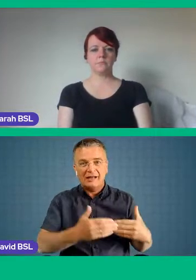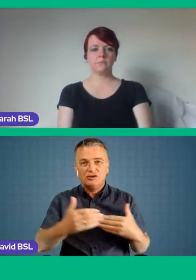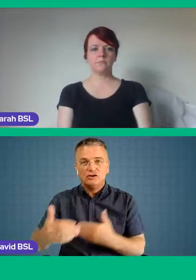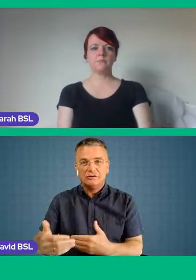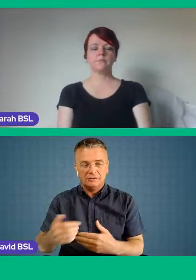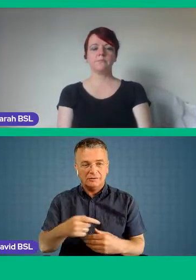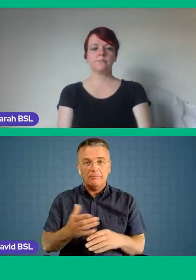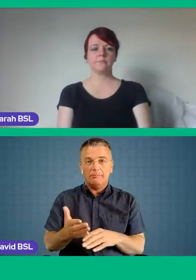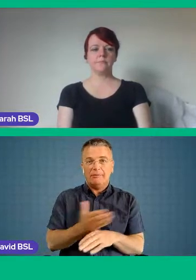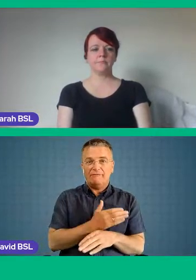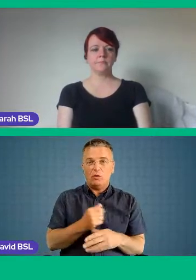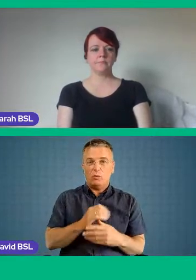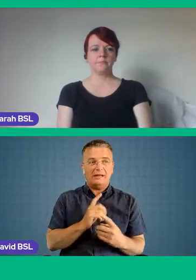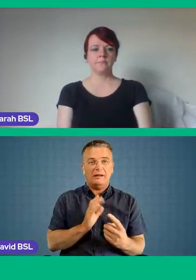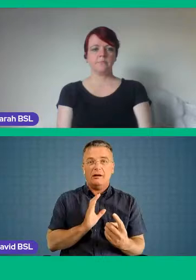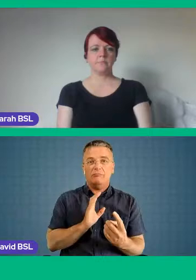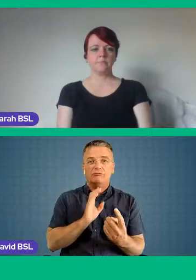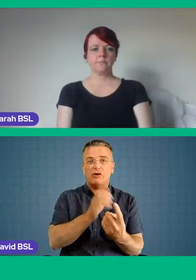we approached any technology makers or any